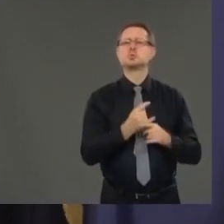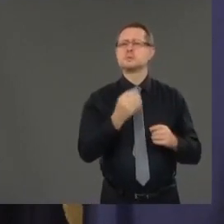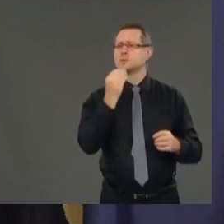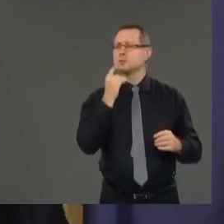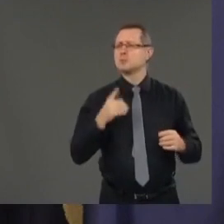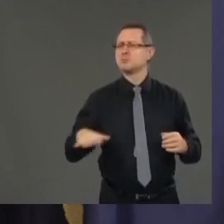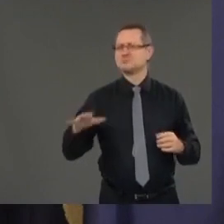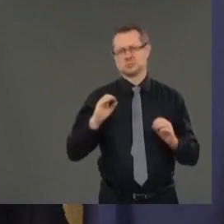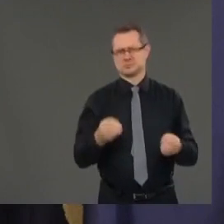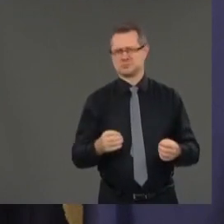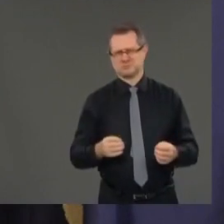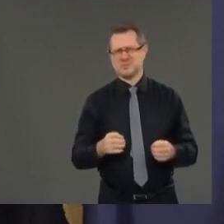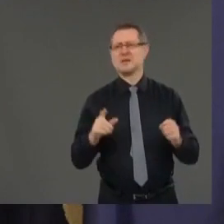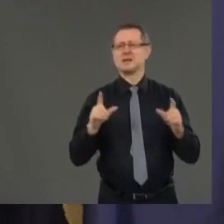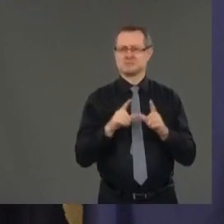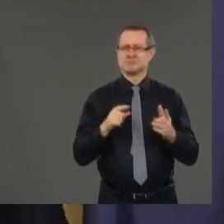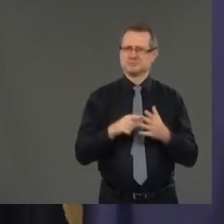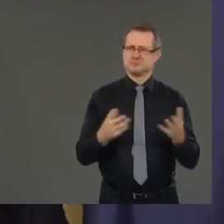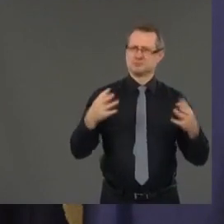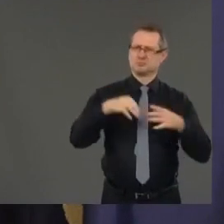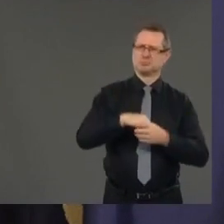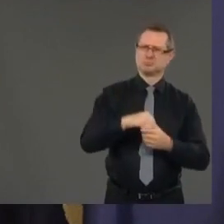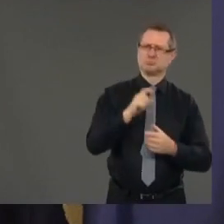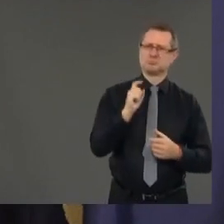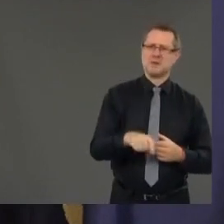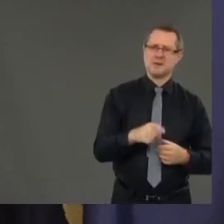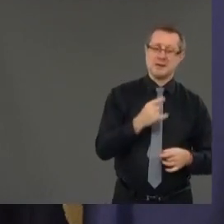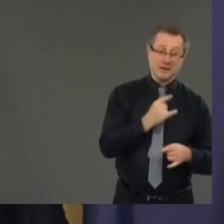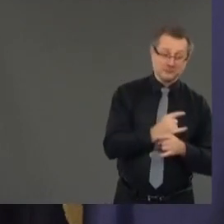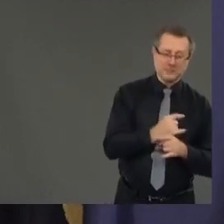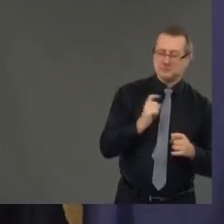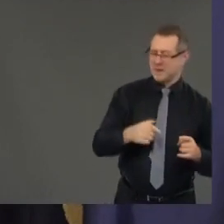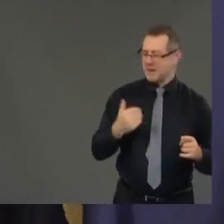TO BE A BAR, YOU HAD TO HAVE